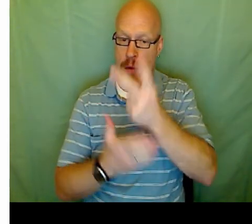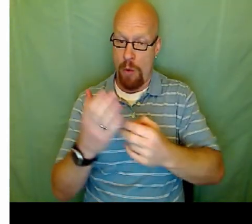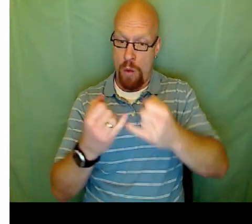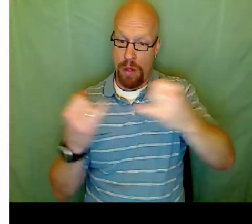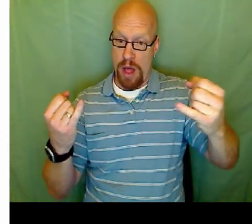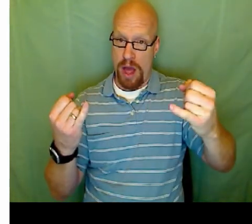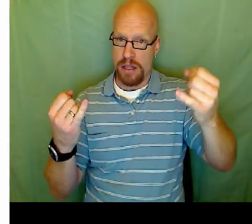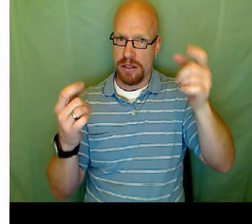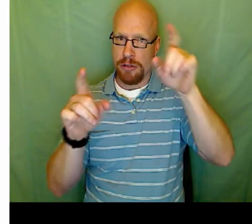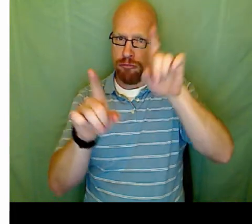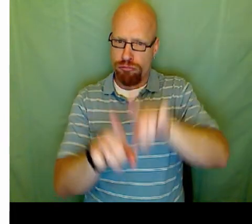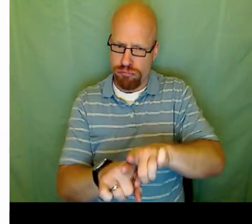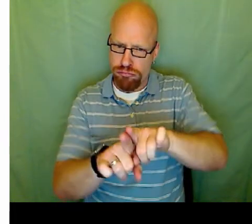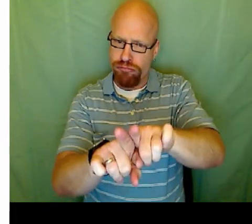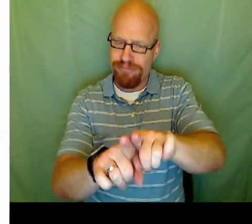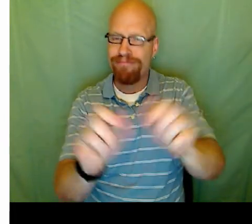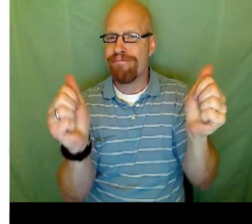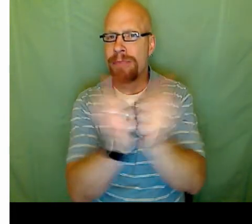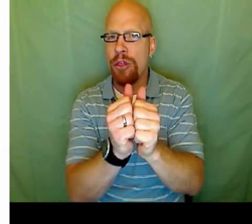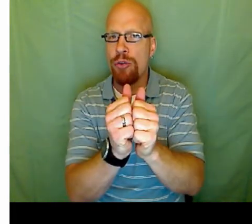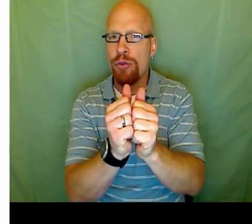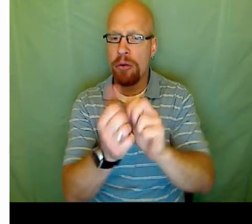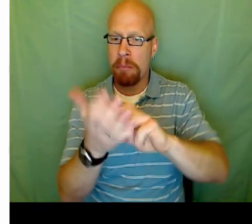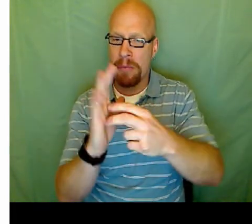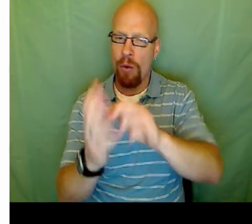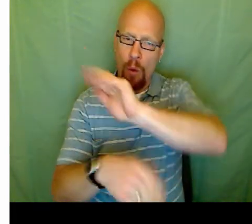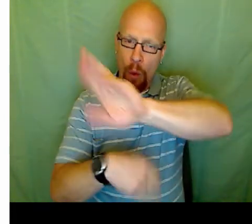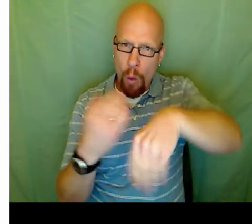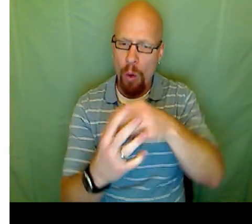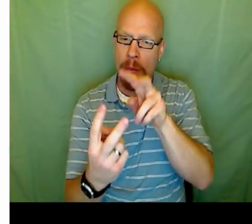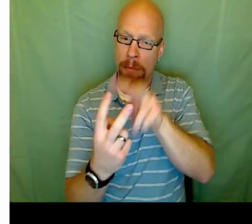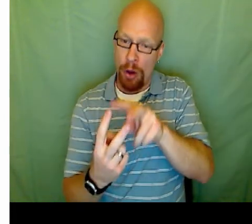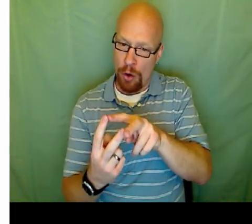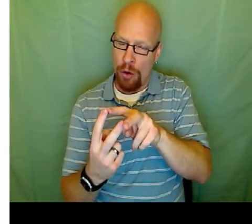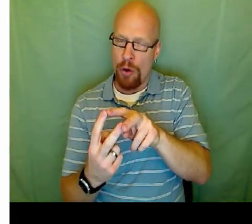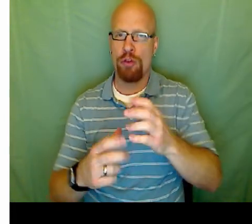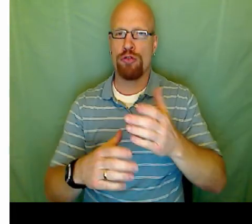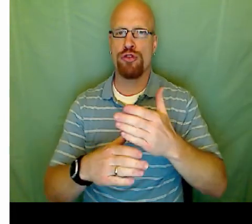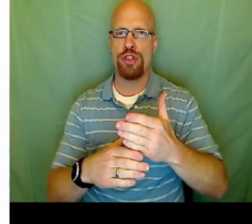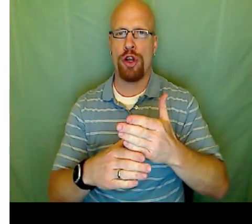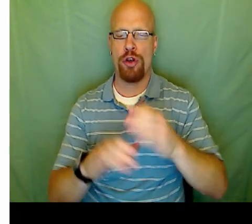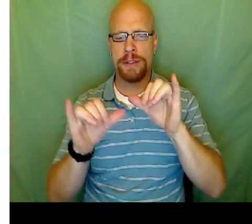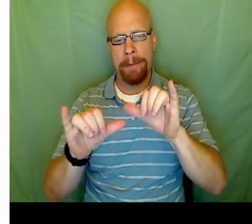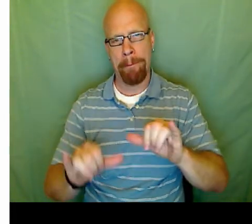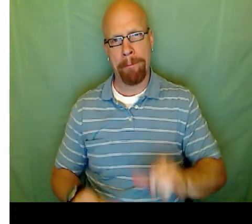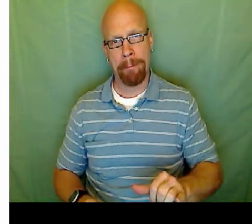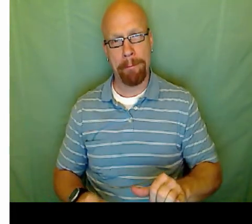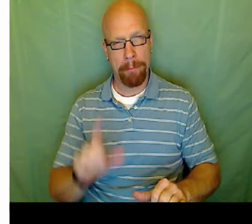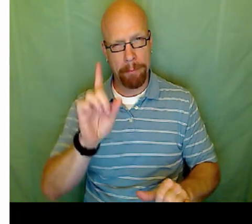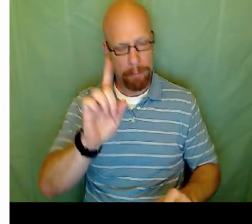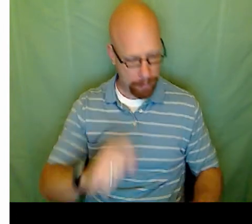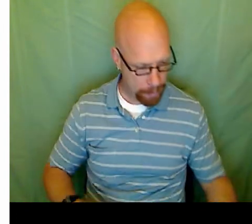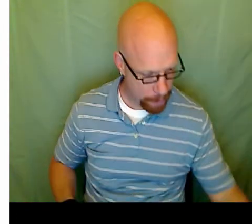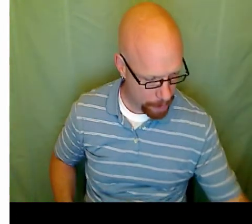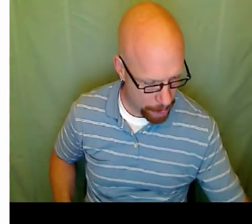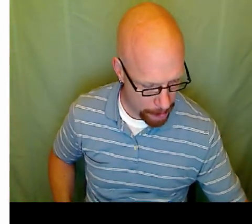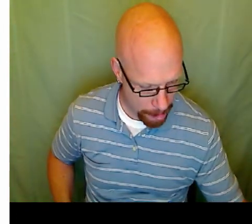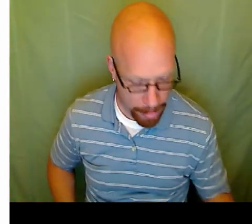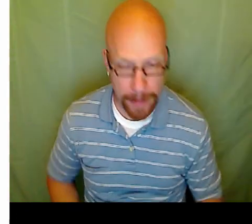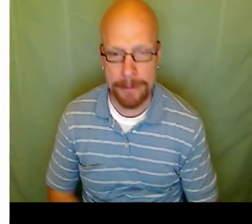and you should see both lines occupying the same space, meaning all the x and y pairs are shared by both lines.